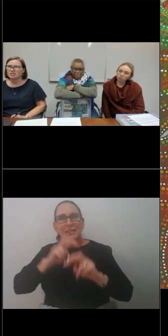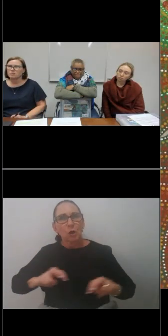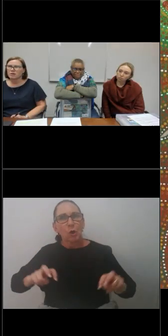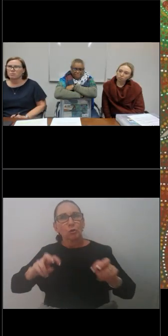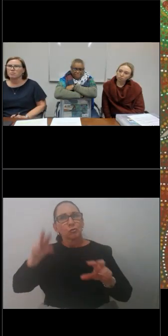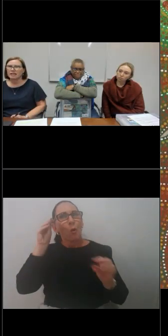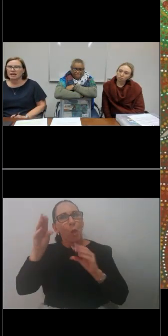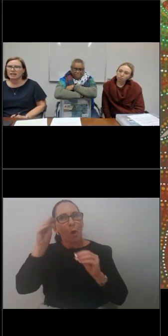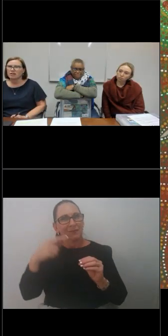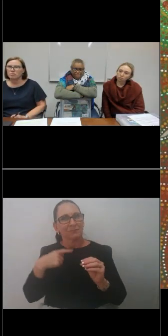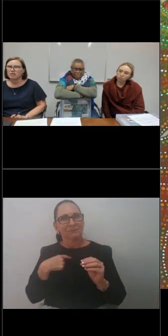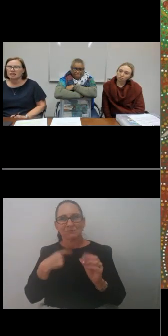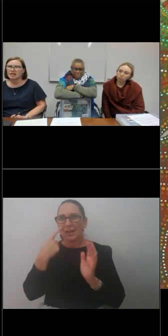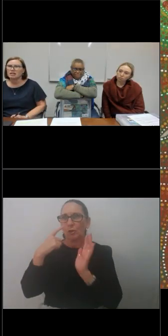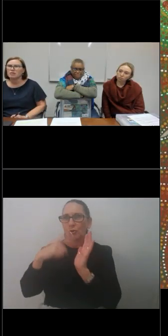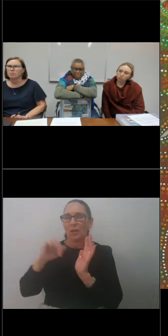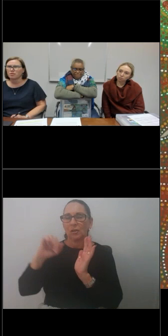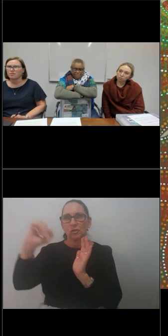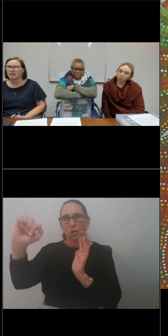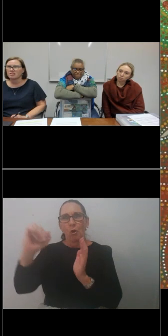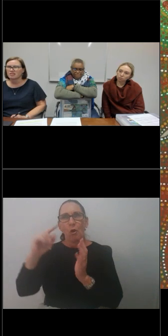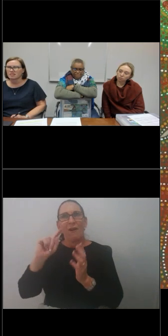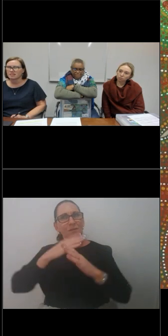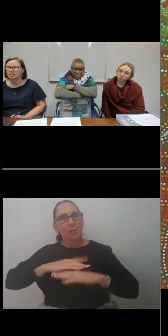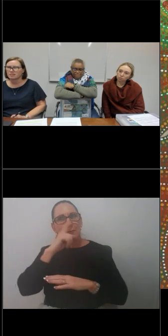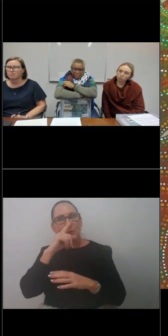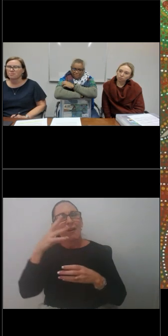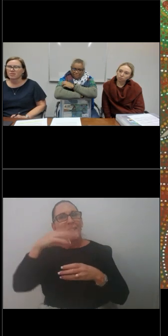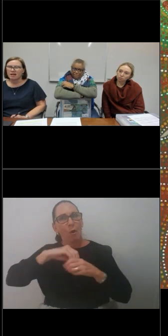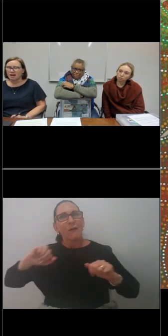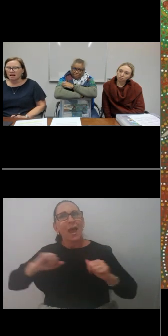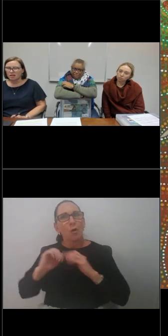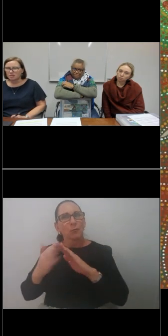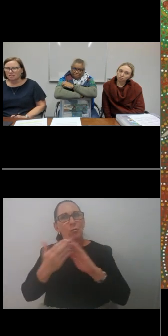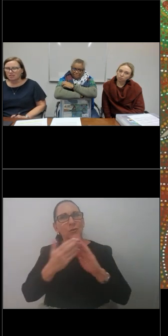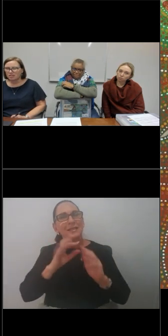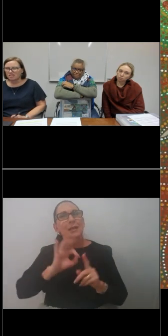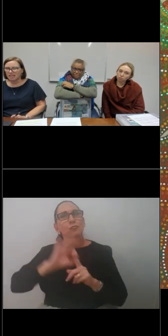people play in our community and in improving our justice system I'd like to acknowledge any